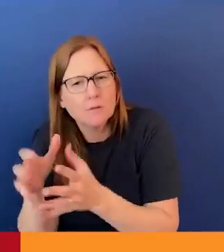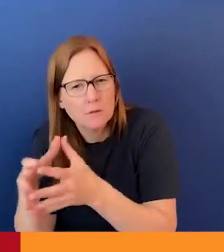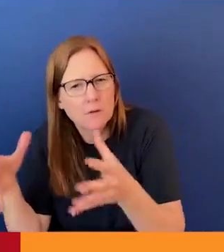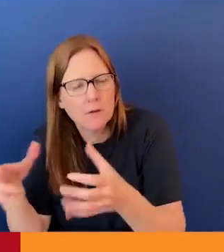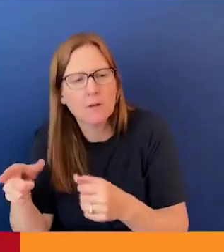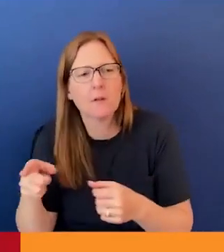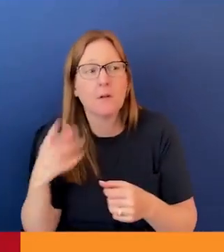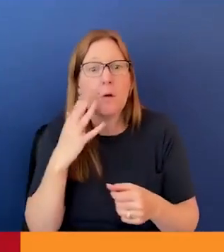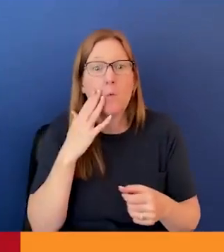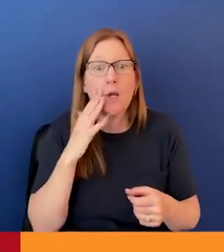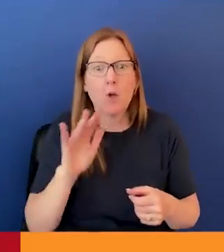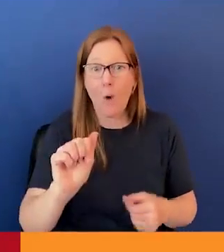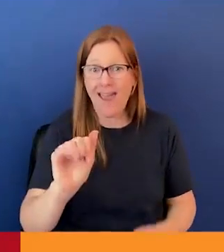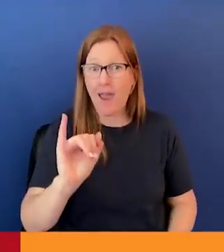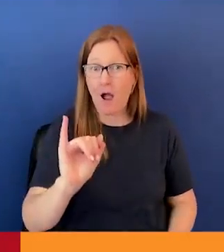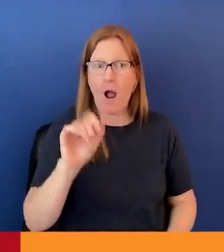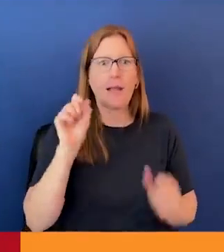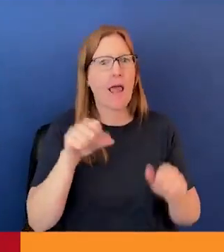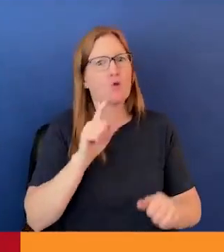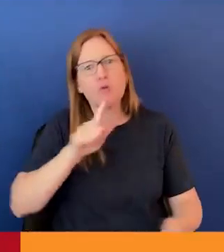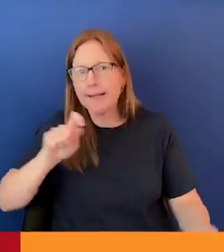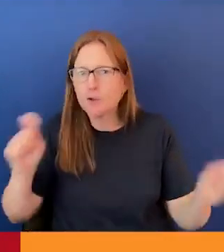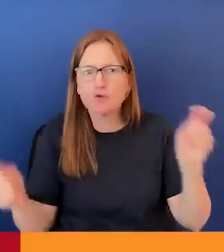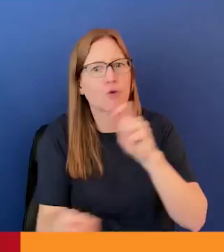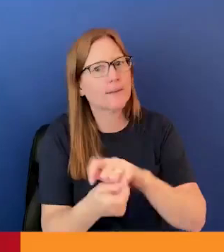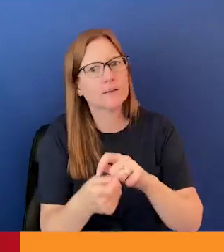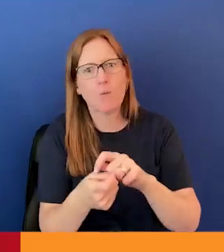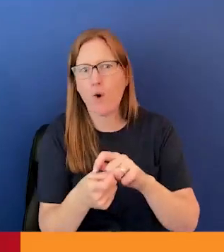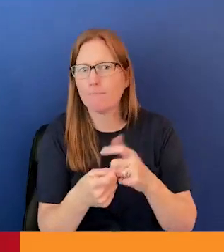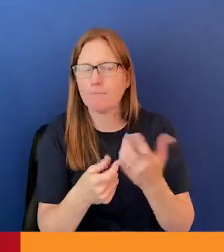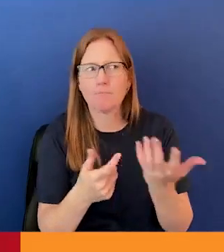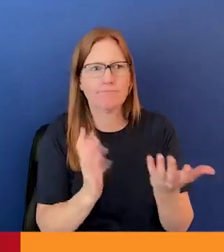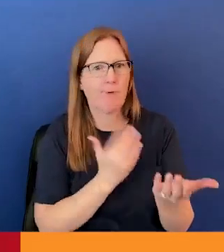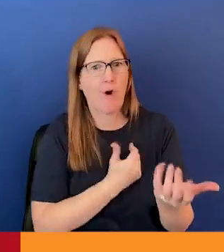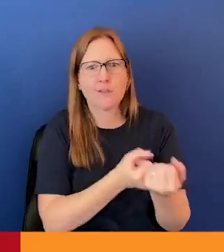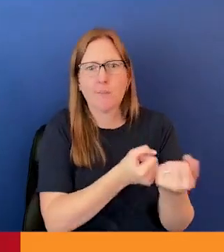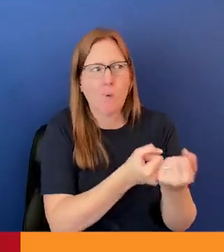AI can be transformational for both, supporting family caregivers.